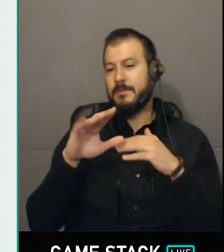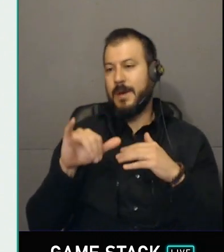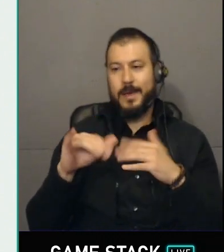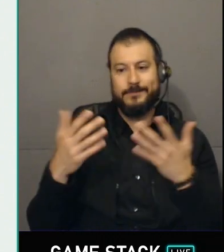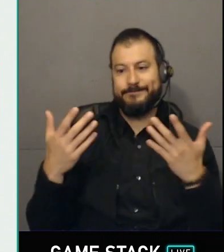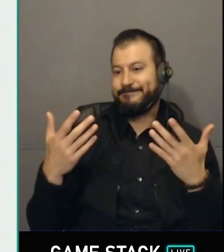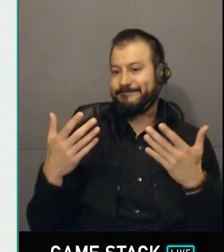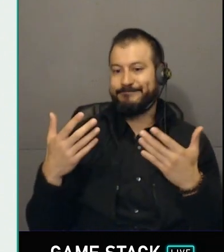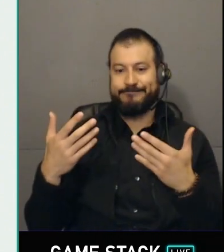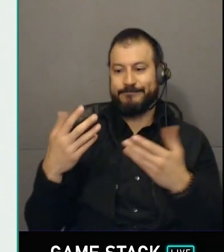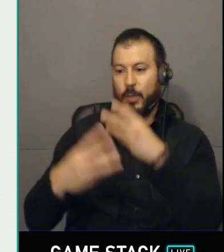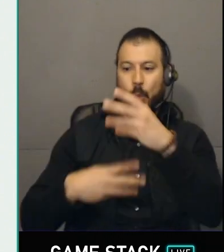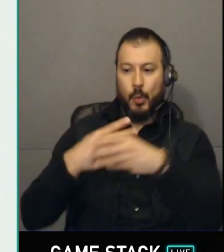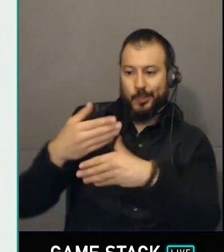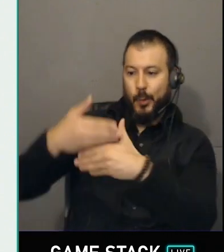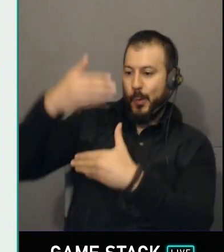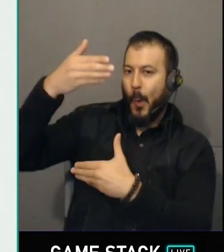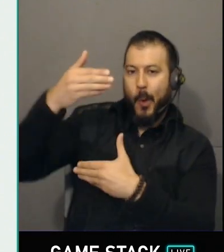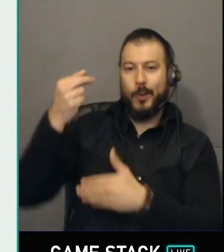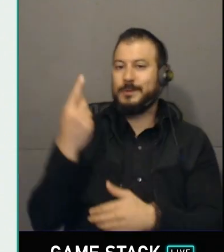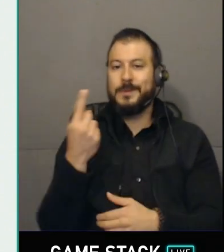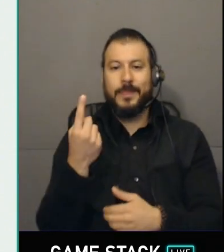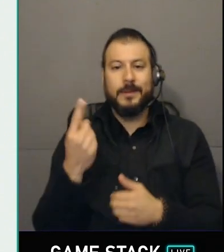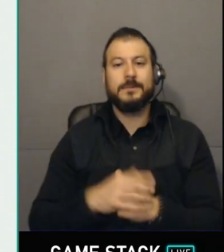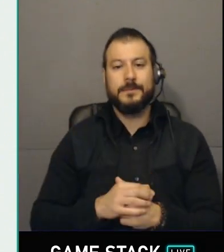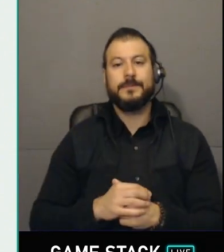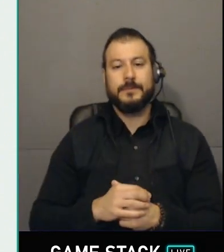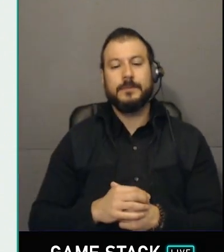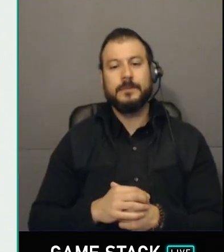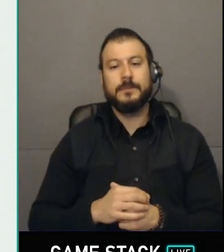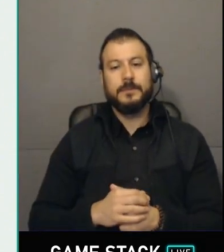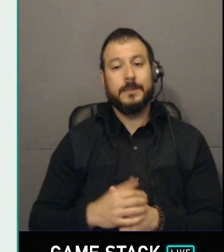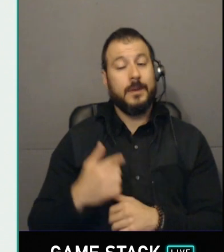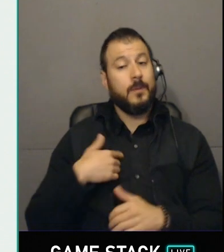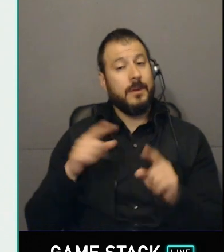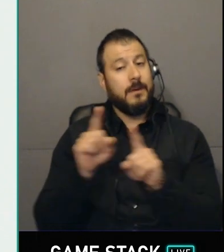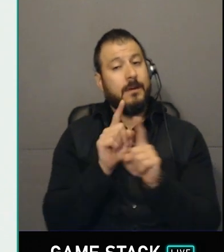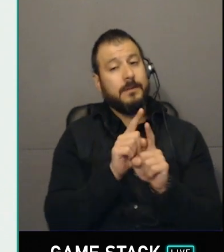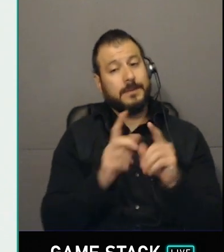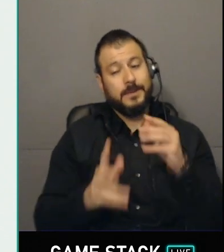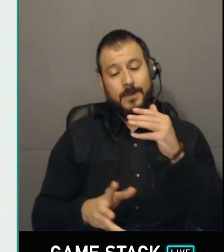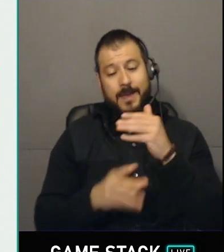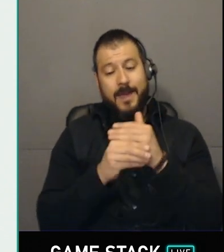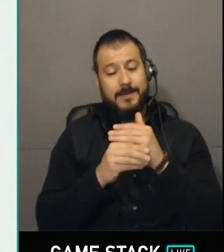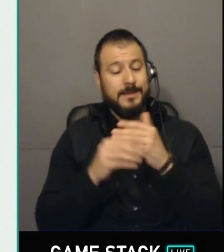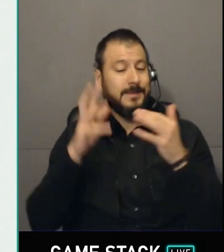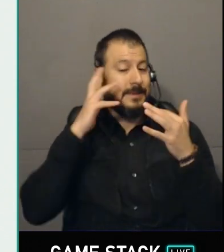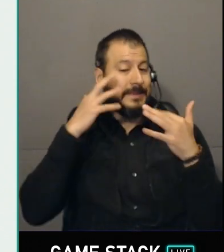the world. We also added sounds that you might naturally use anyway